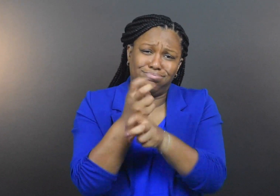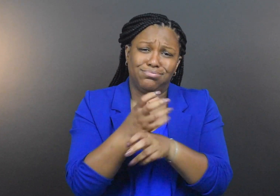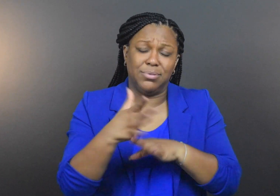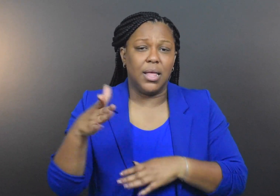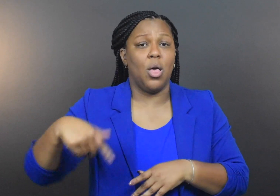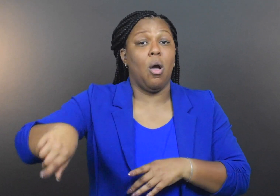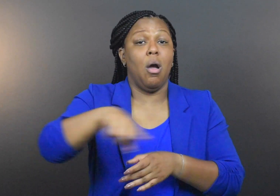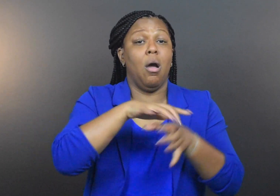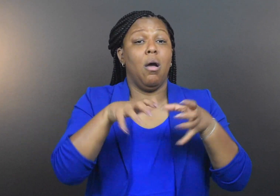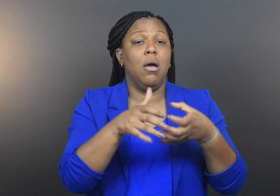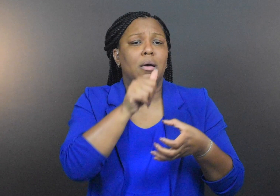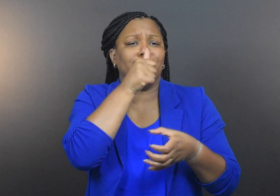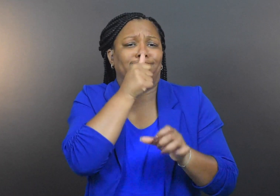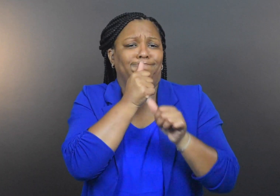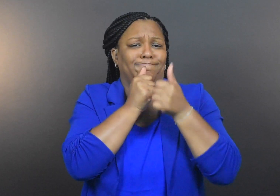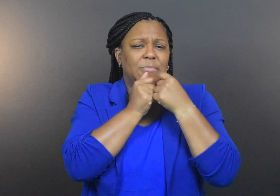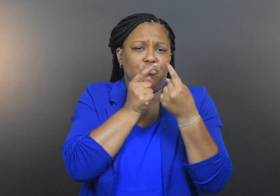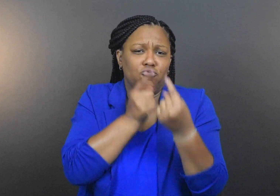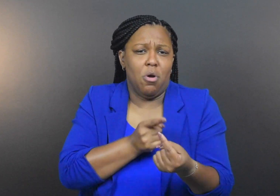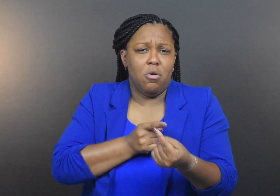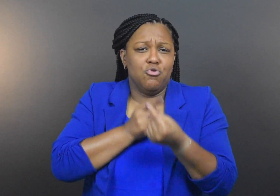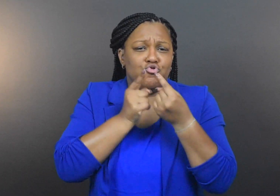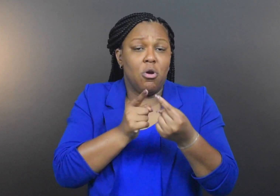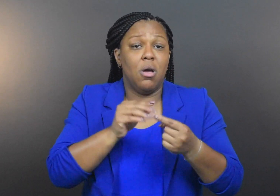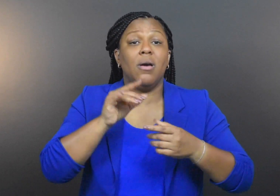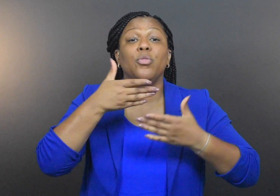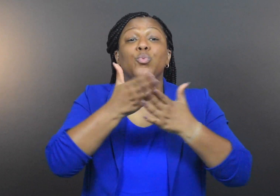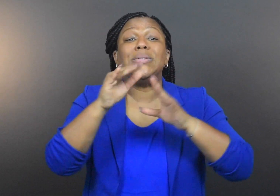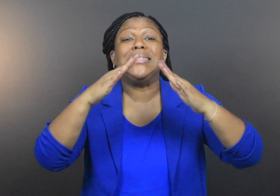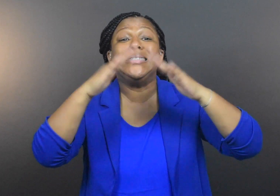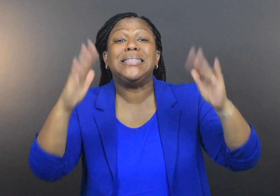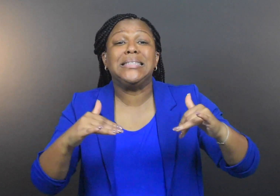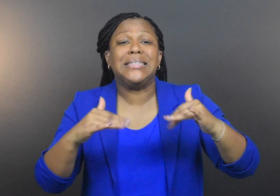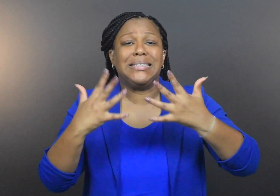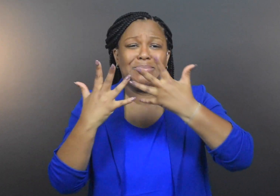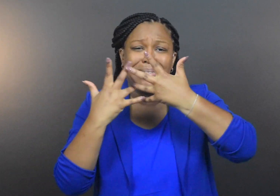in the struggle to put the system together made Wil’s emotions overflow.